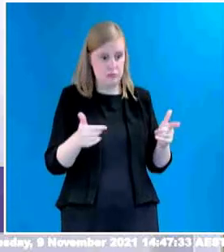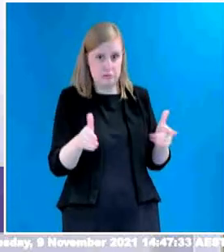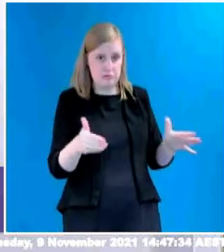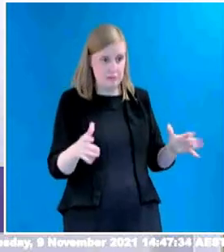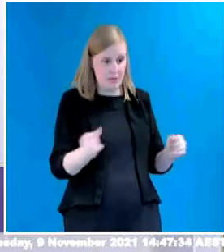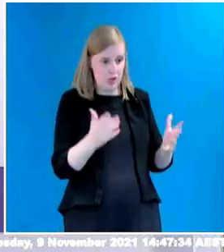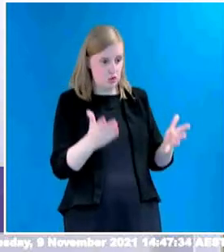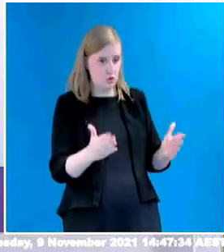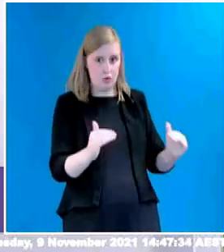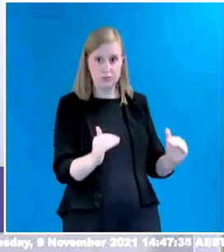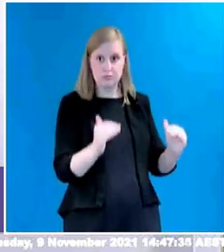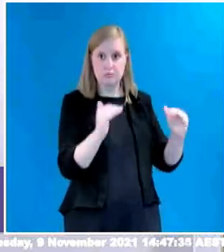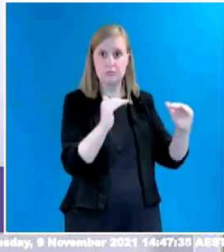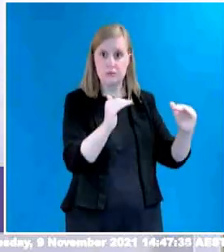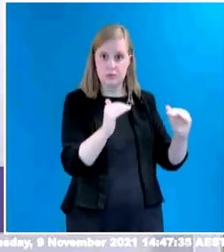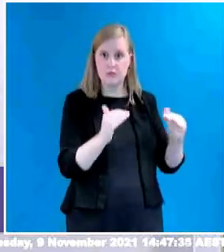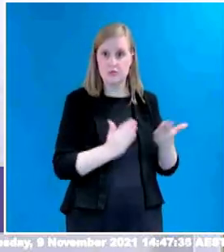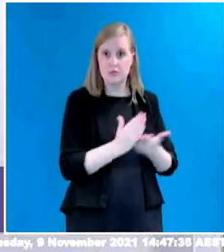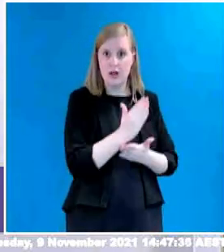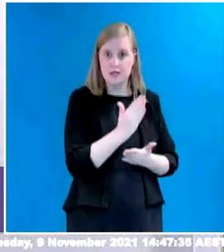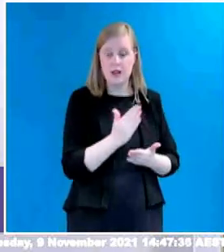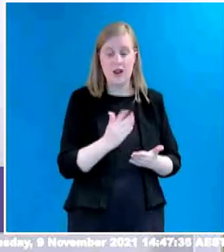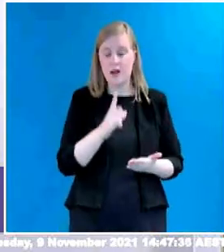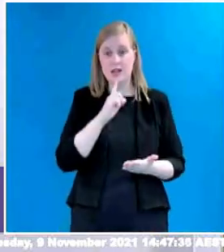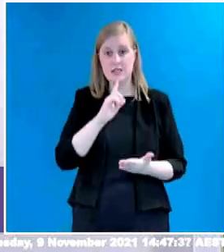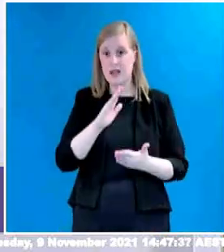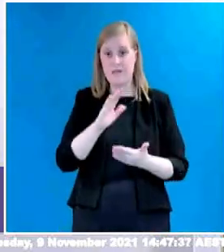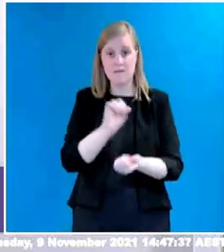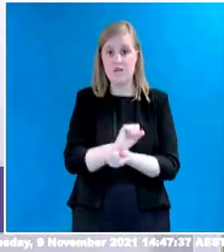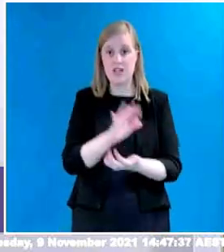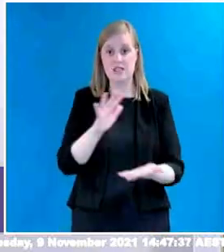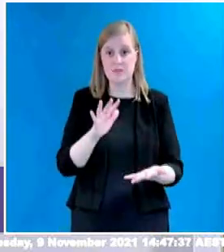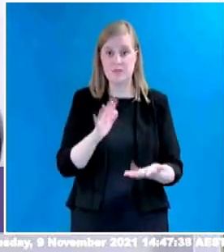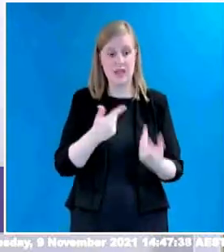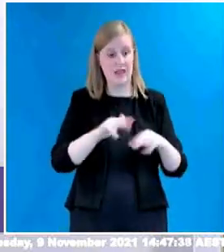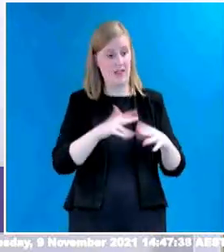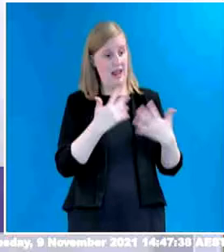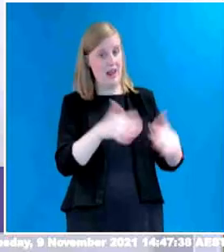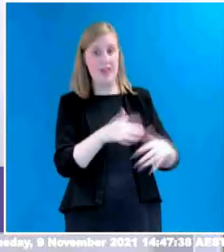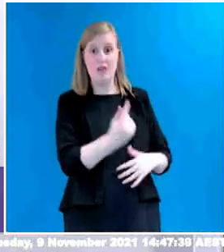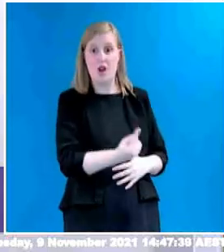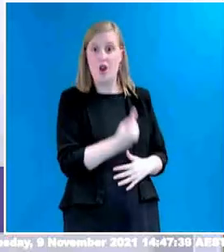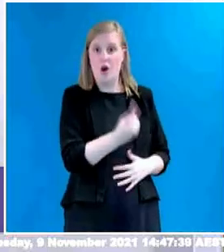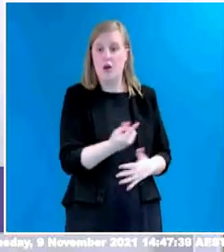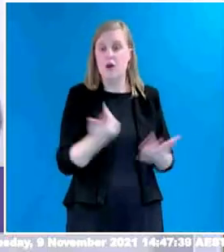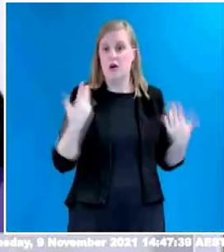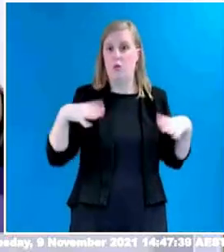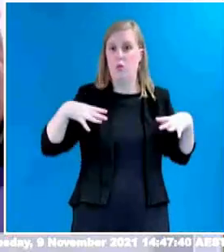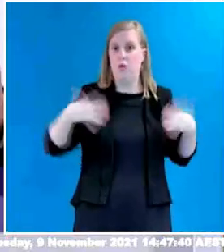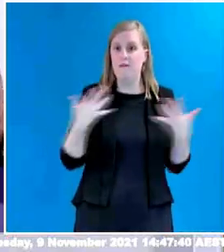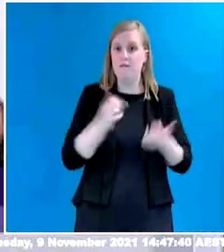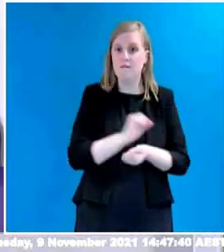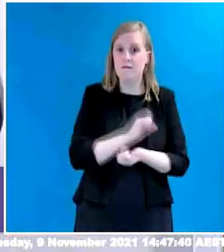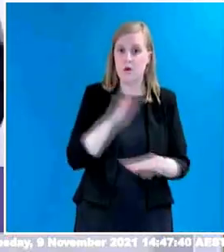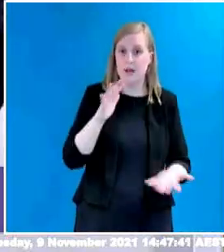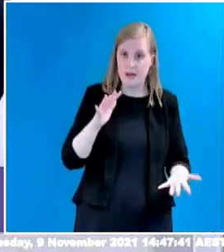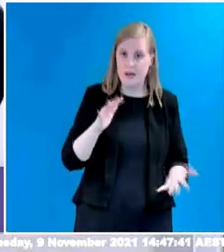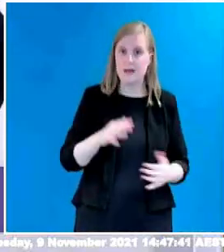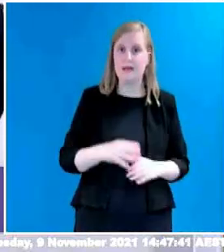If you leave a person alone to exercise their freedom of assembly, their freedom of movement, then the rights are protected.